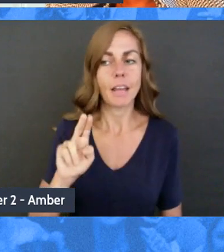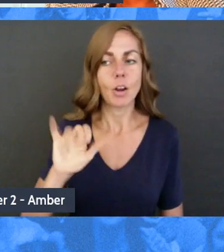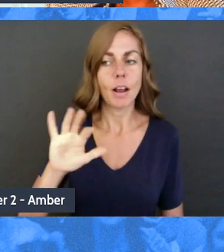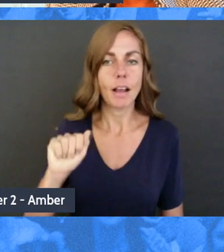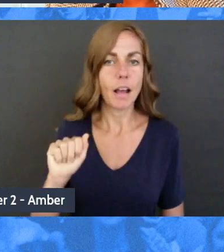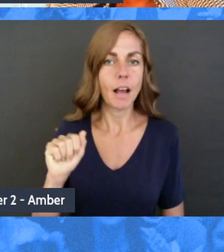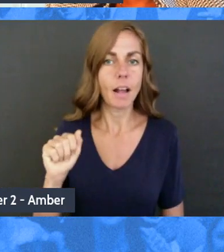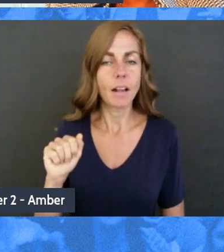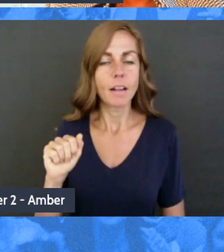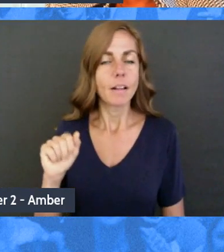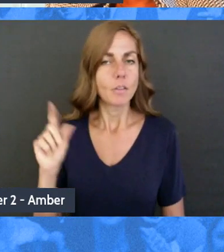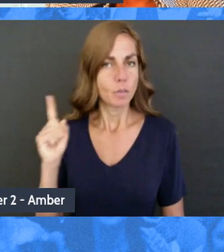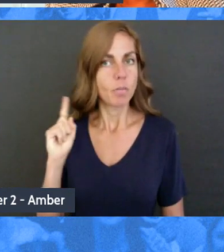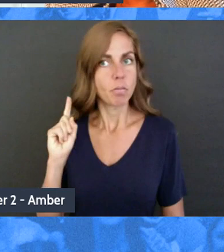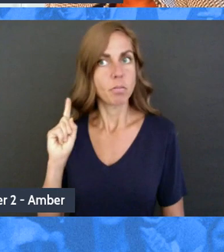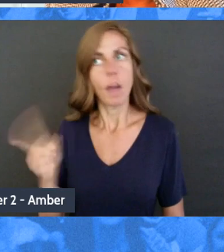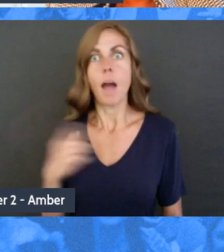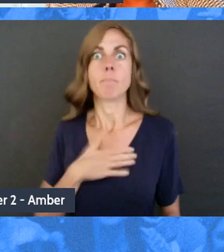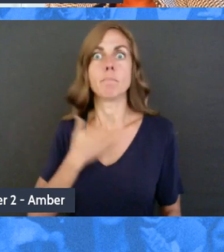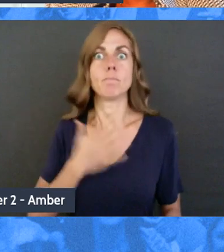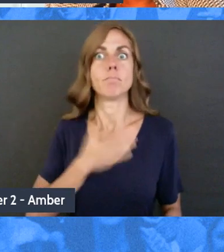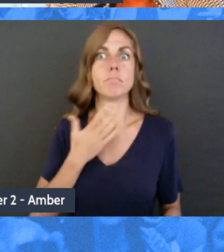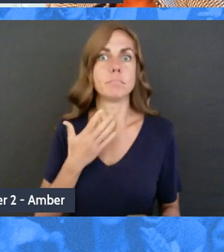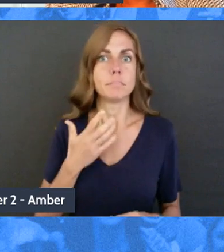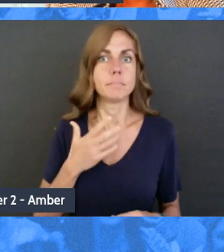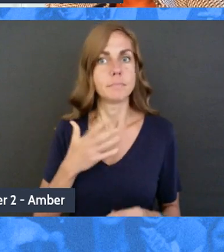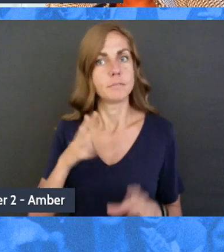to really just to repeal that ancient law